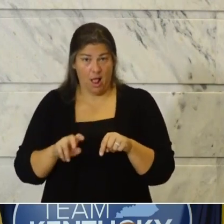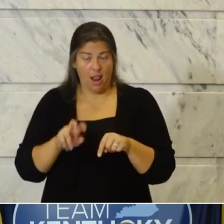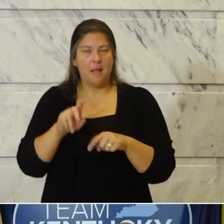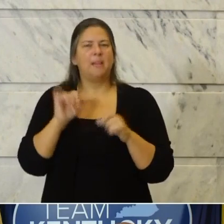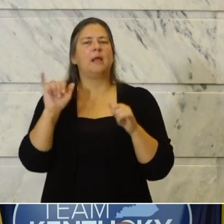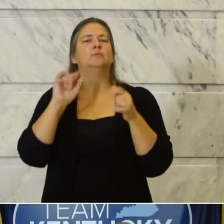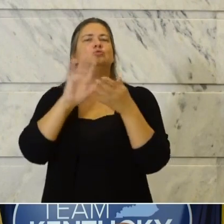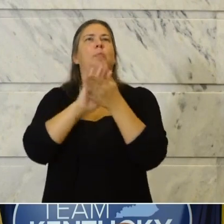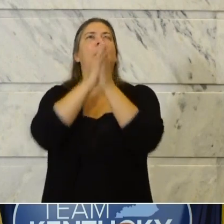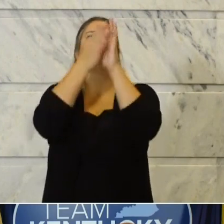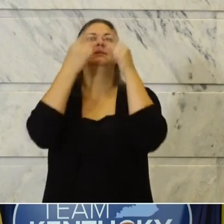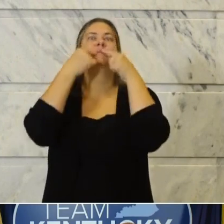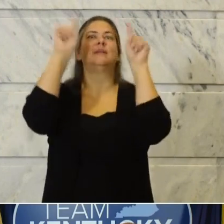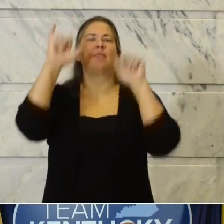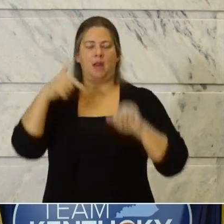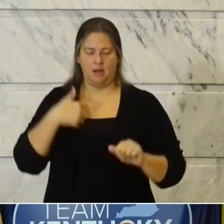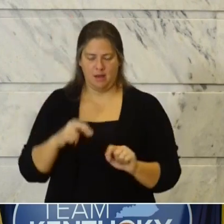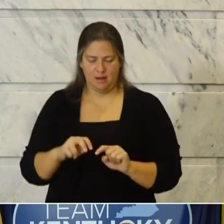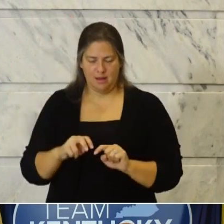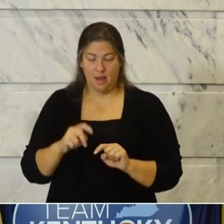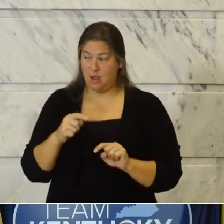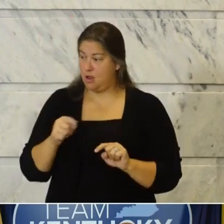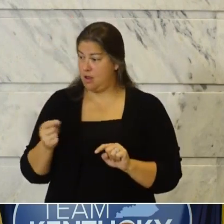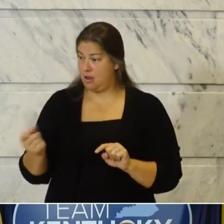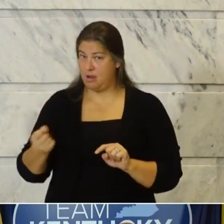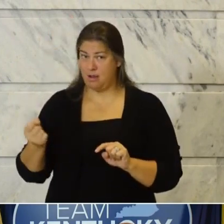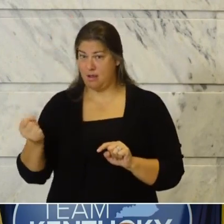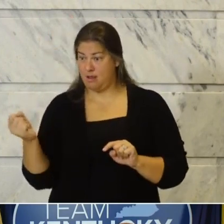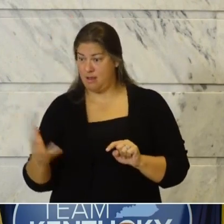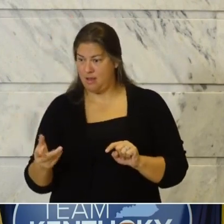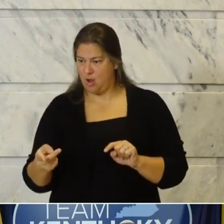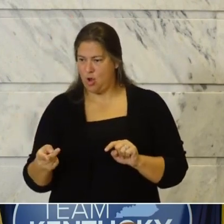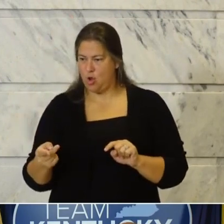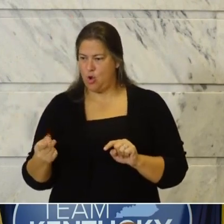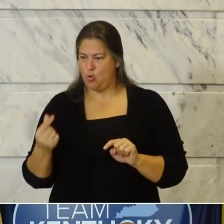start up again. And we did that for another very specific reason. Some